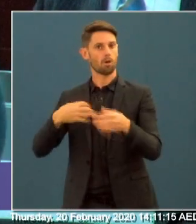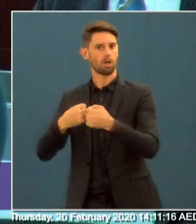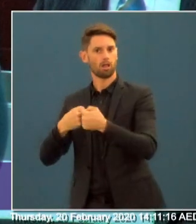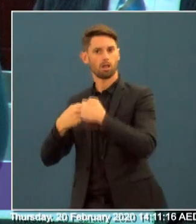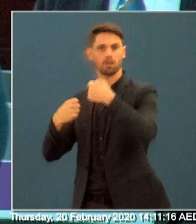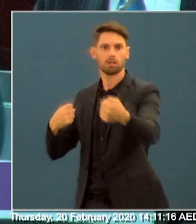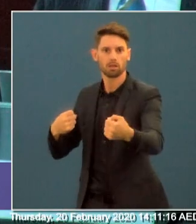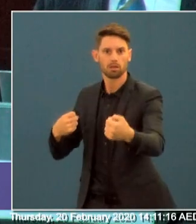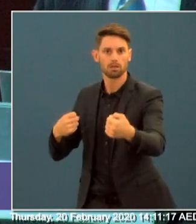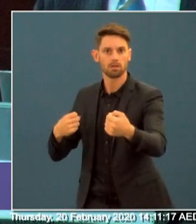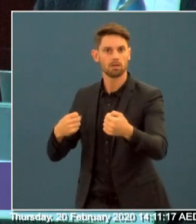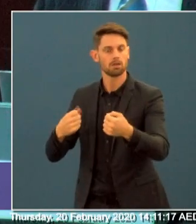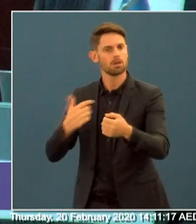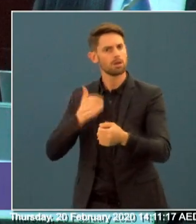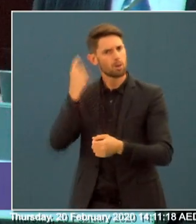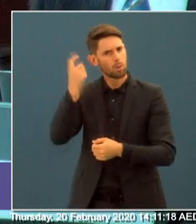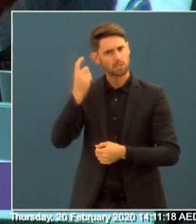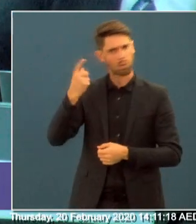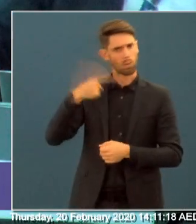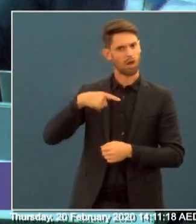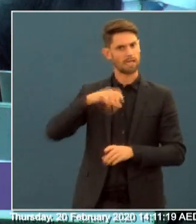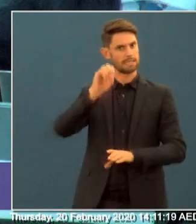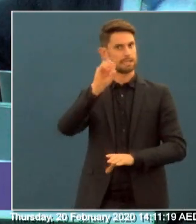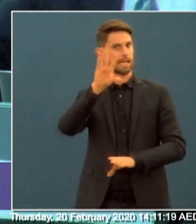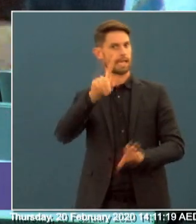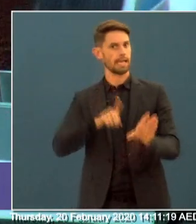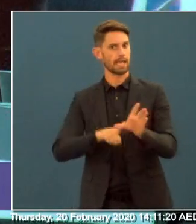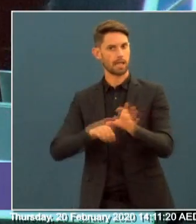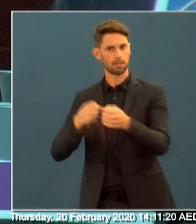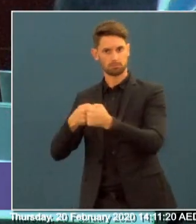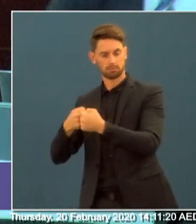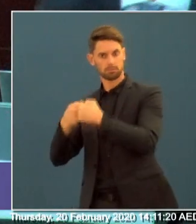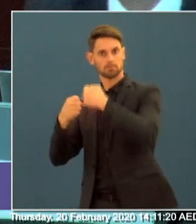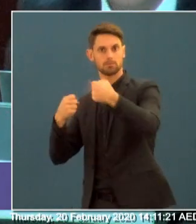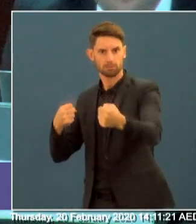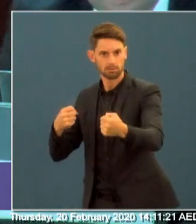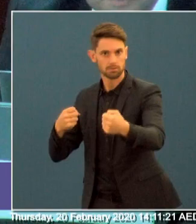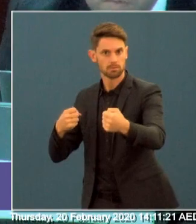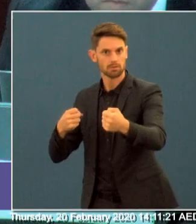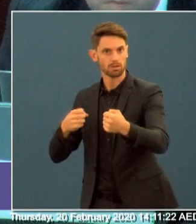why will it take a 10-year plan to achieve some of the outcomes